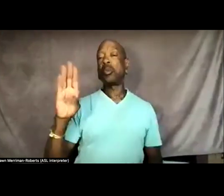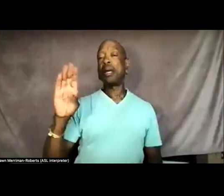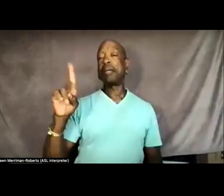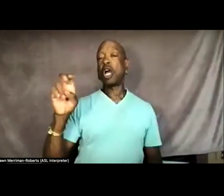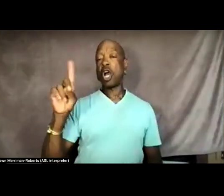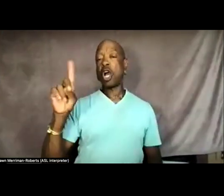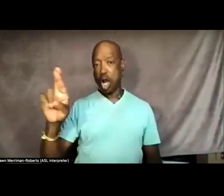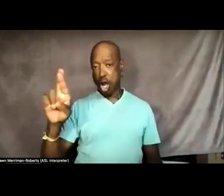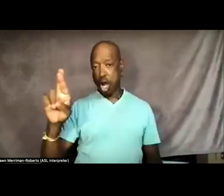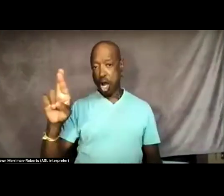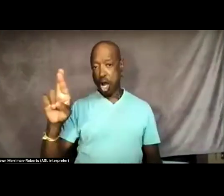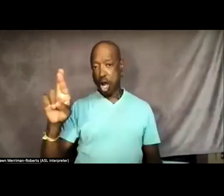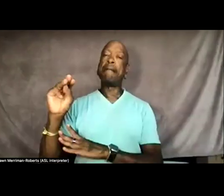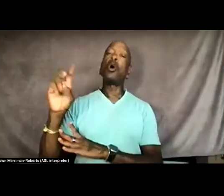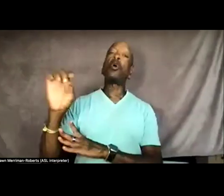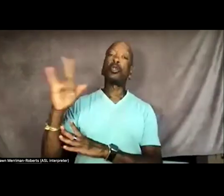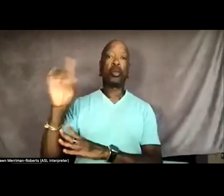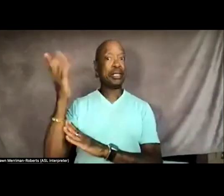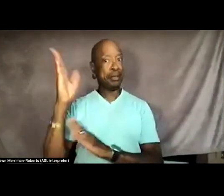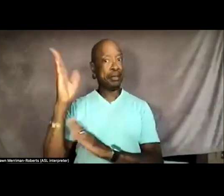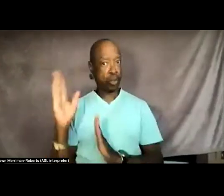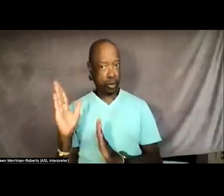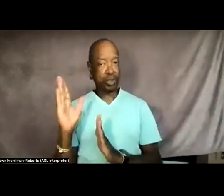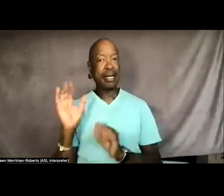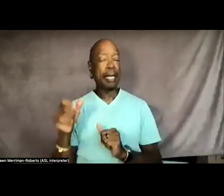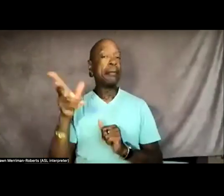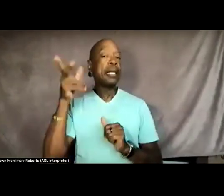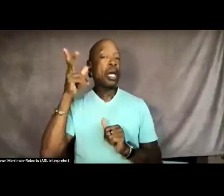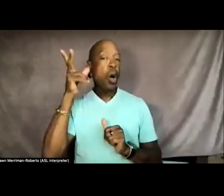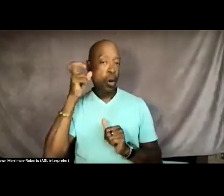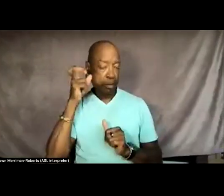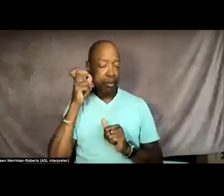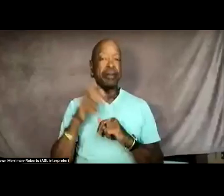audible but everyone is welcome to participate in the chat building connections is one of our